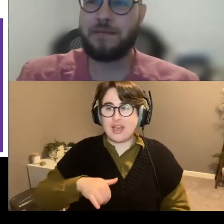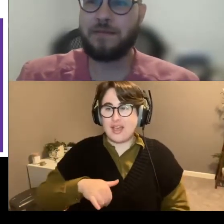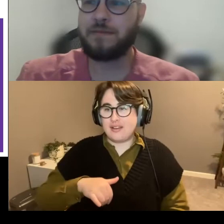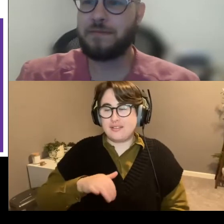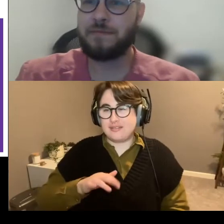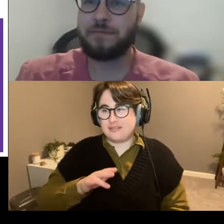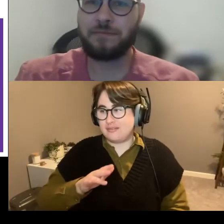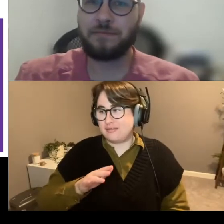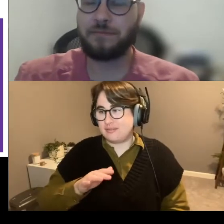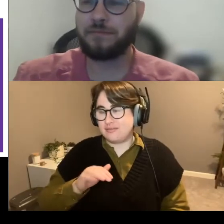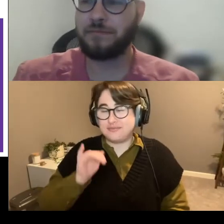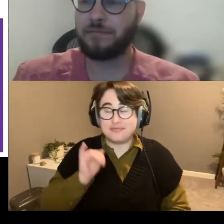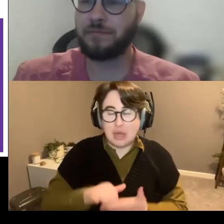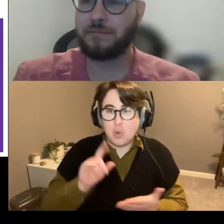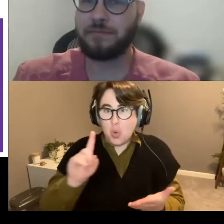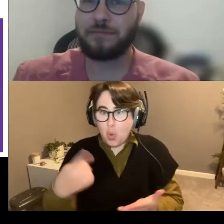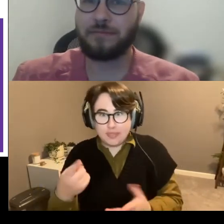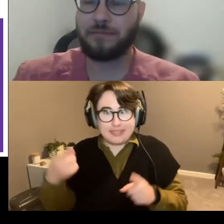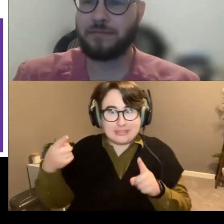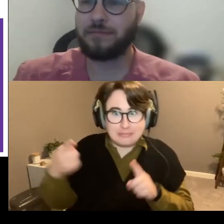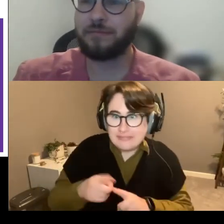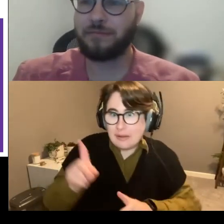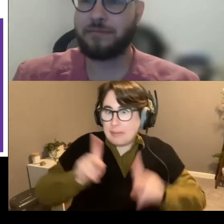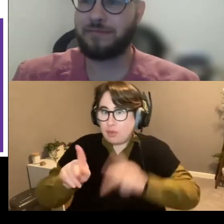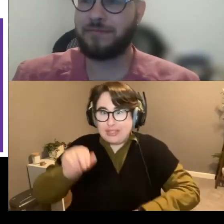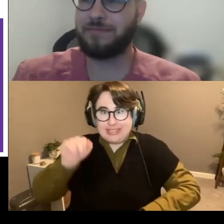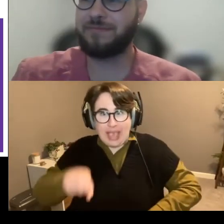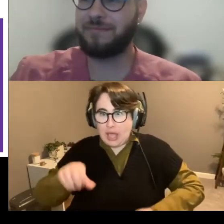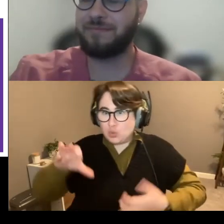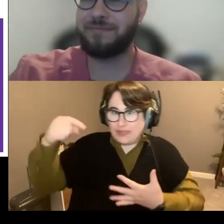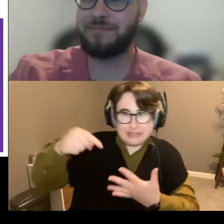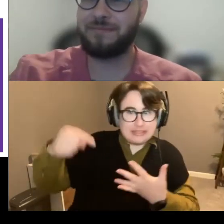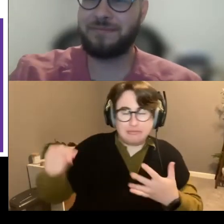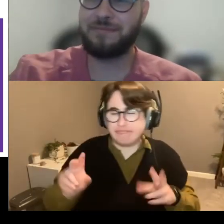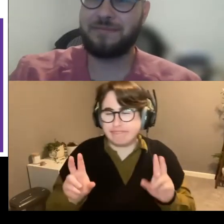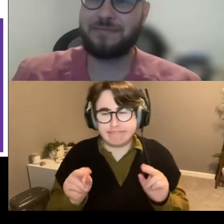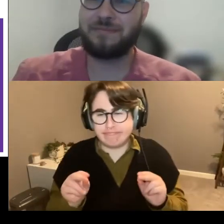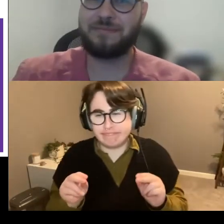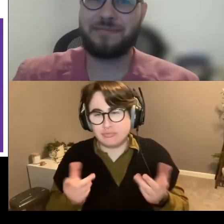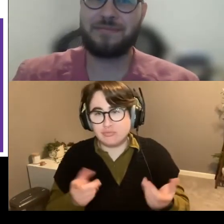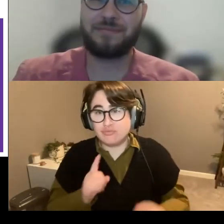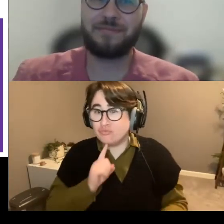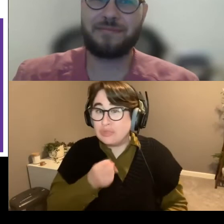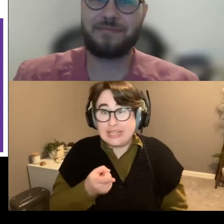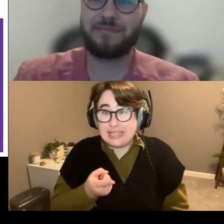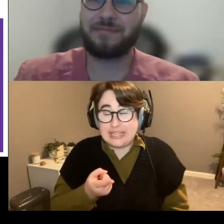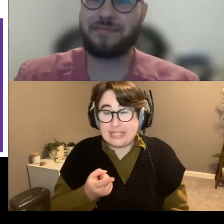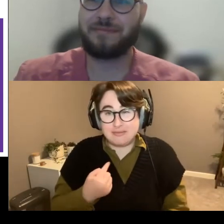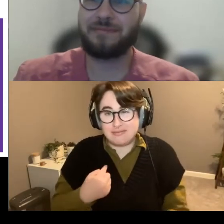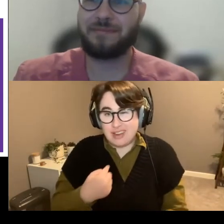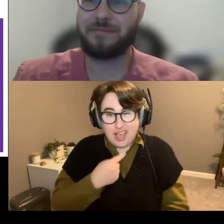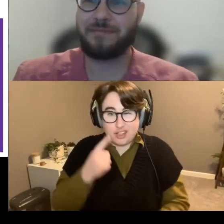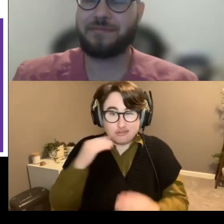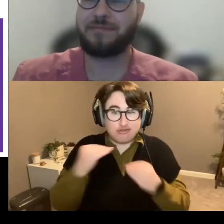that only specialized people can do it, when really, I taught myself how to do it.